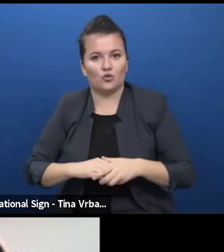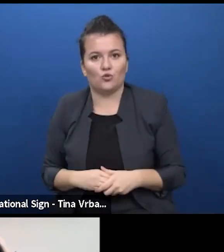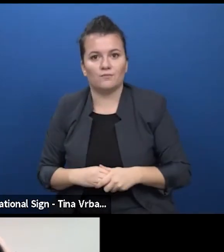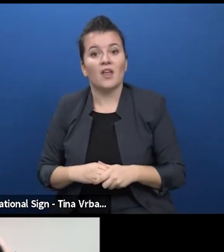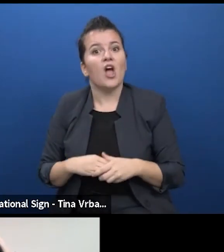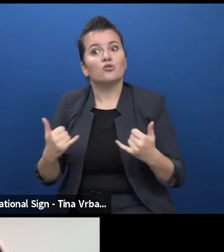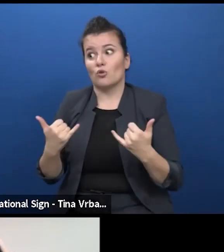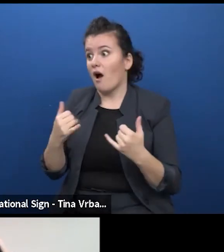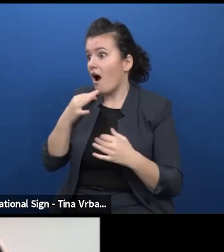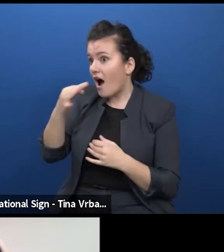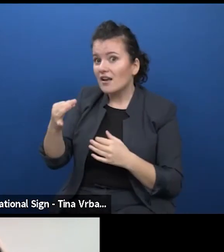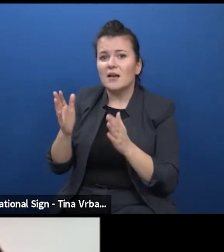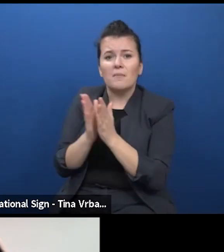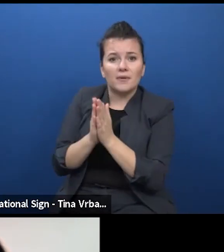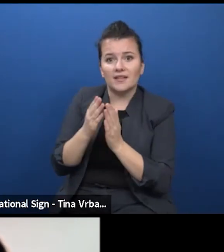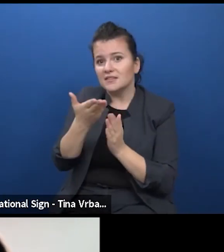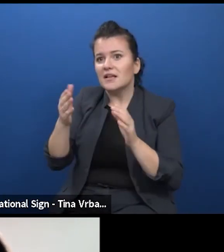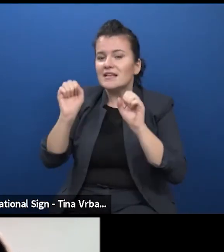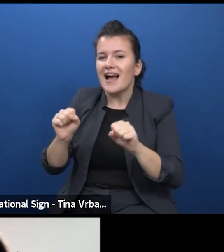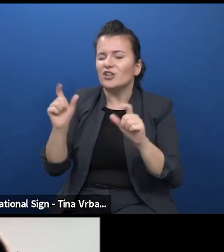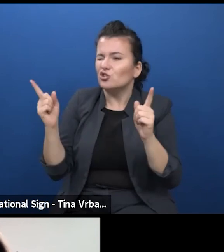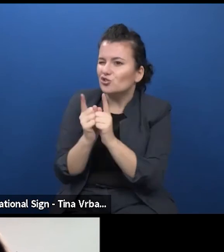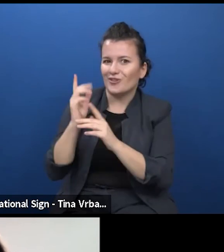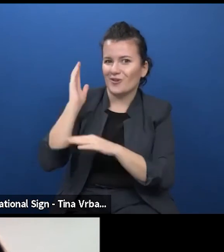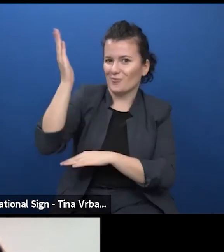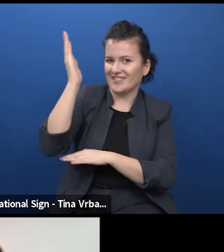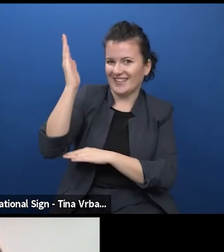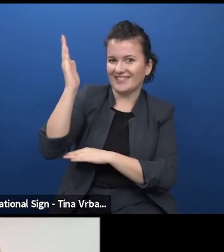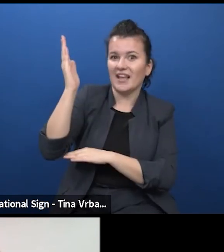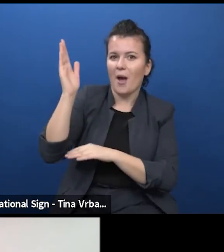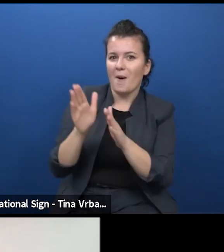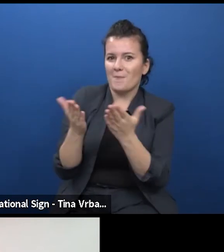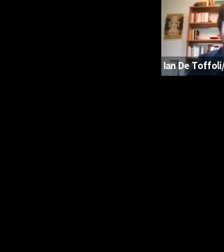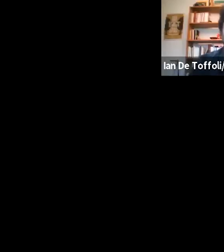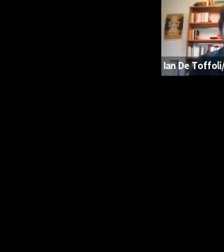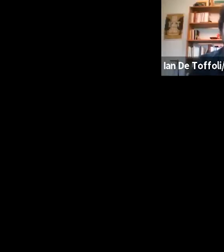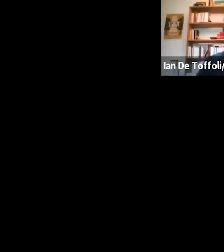presentation of this book. That's what we will be seeing right now.